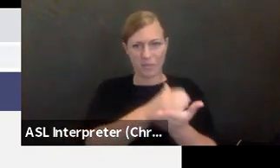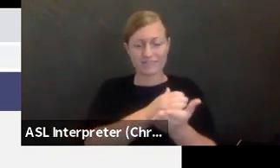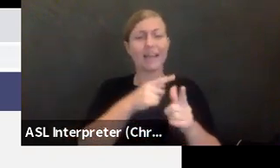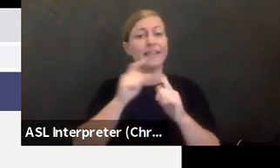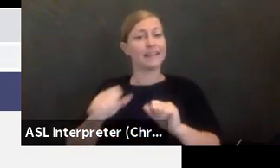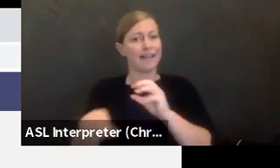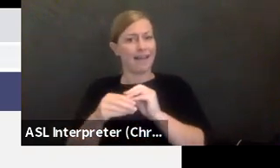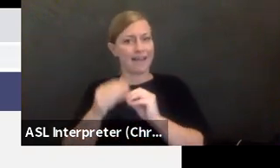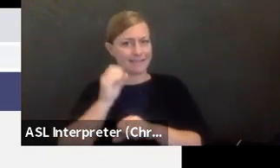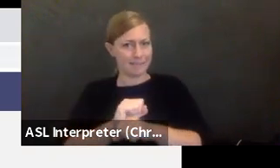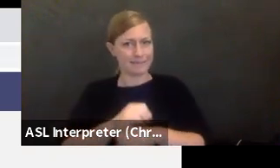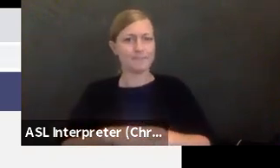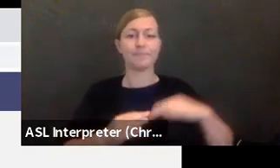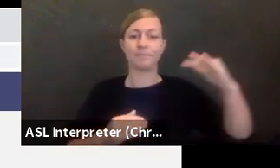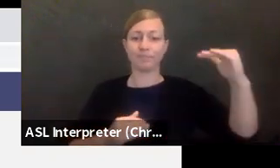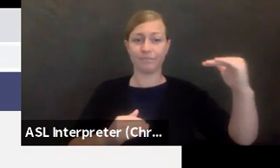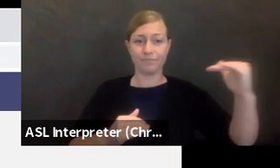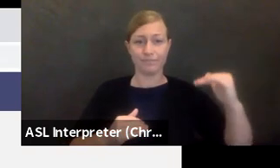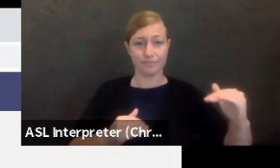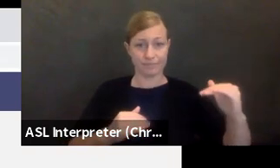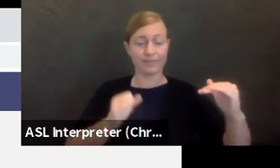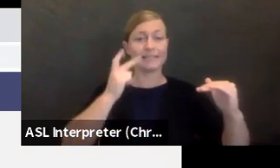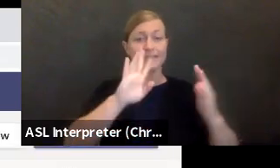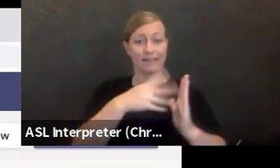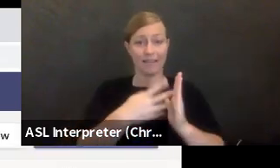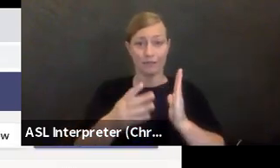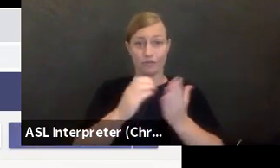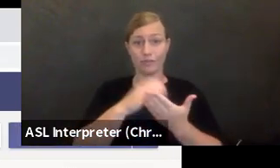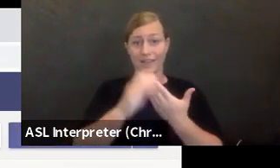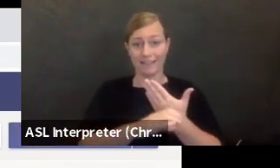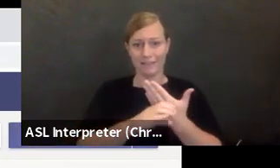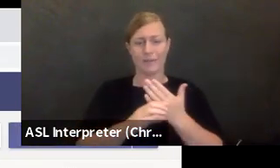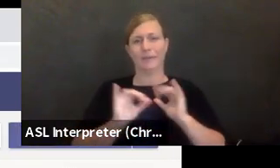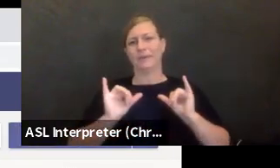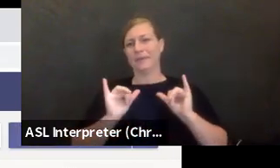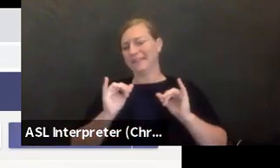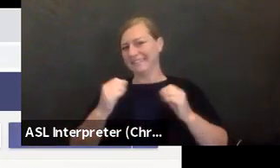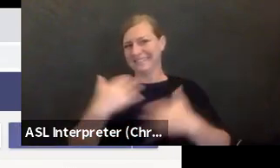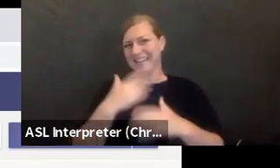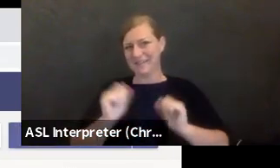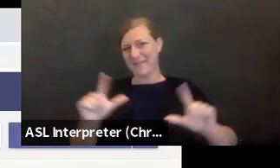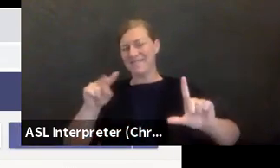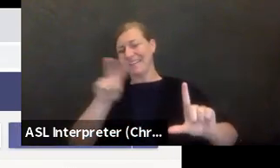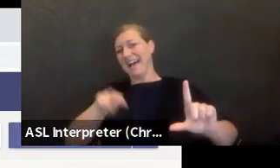I'm going to make one with you.